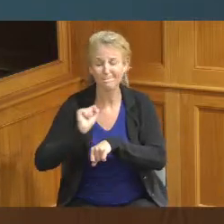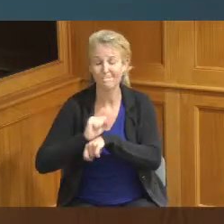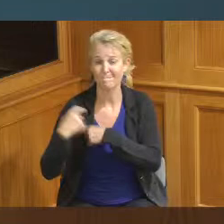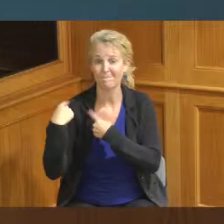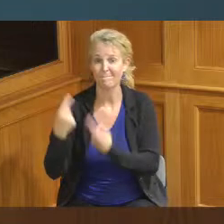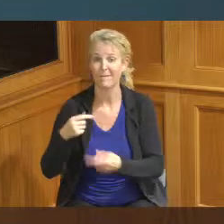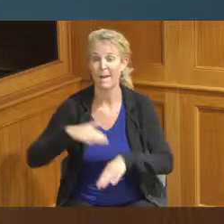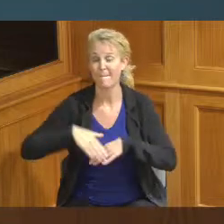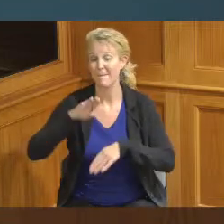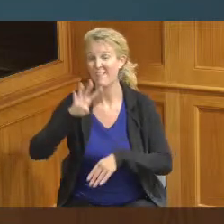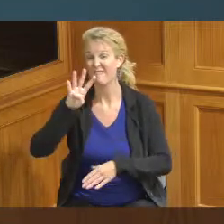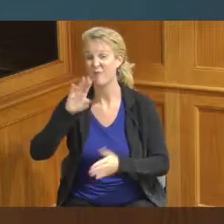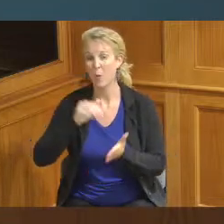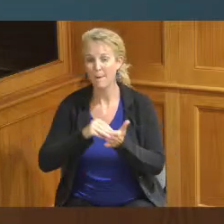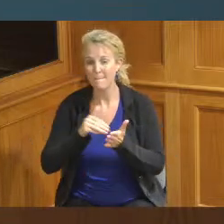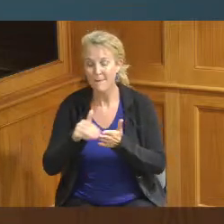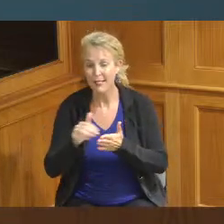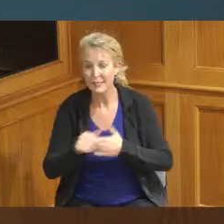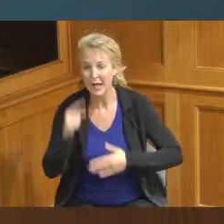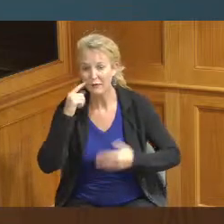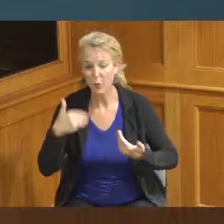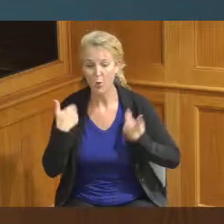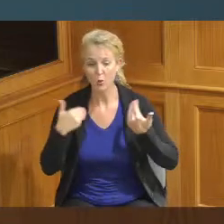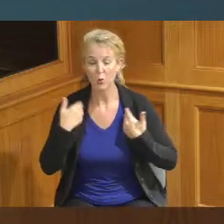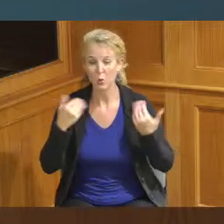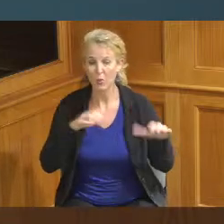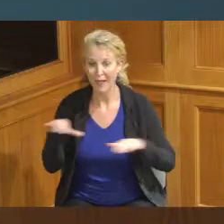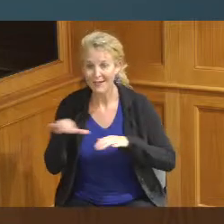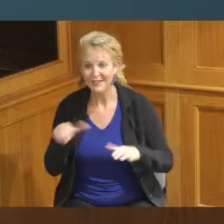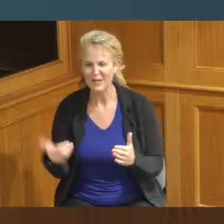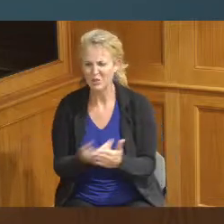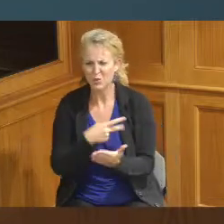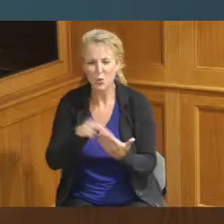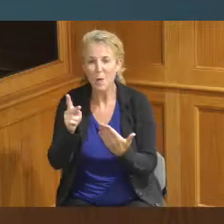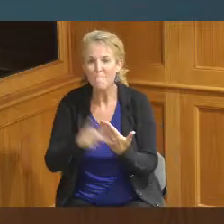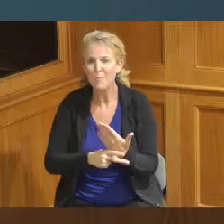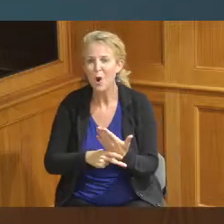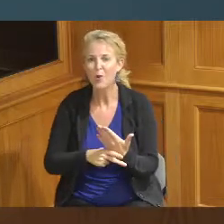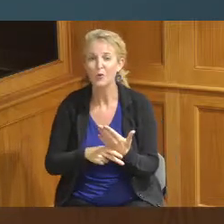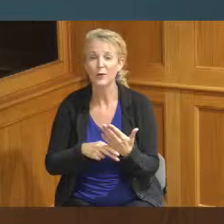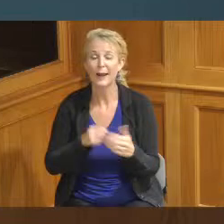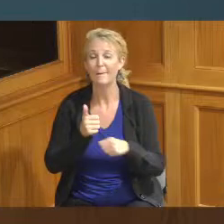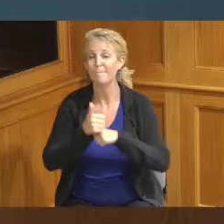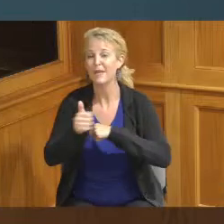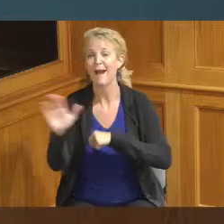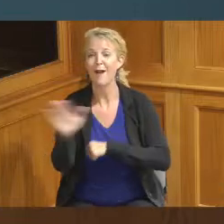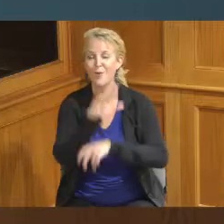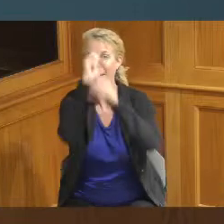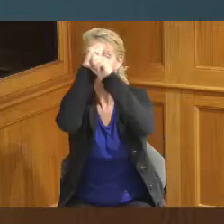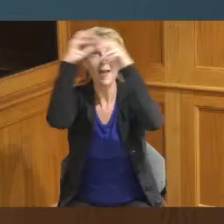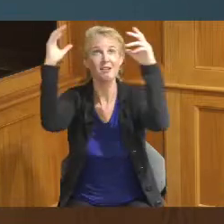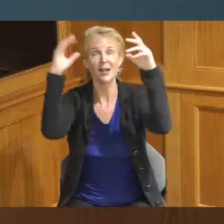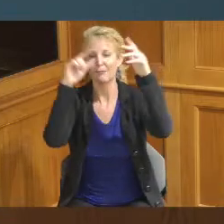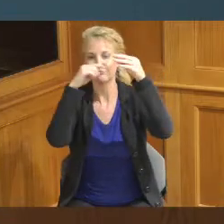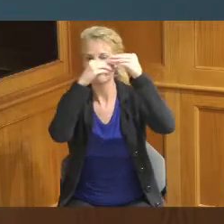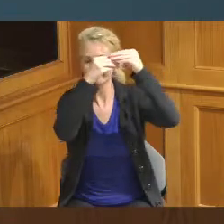million for youth activities new programs beyond your imagination and others we have done we have